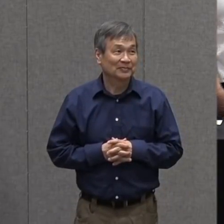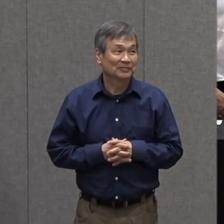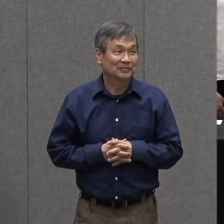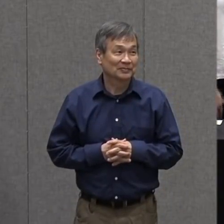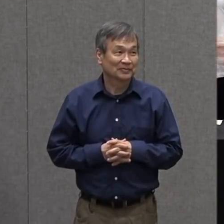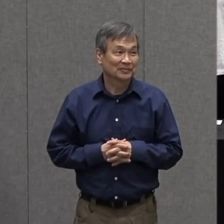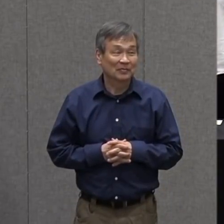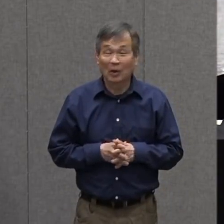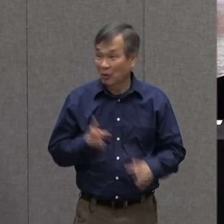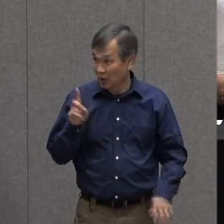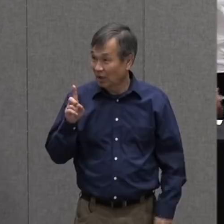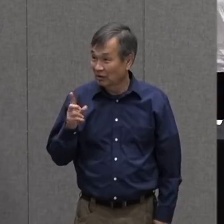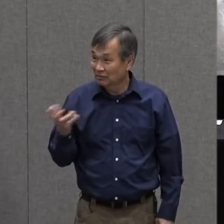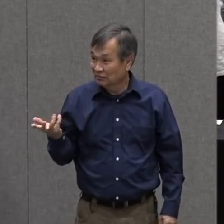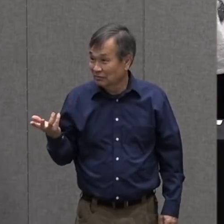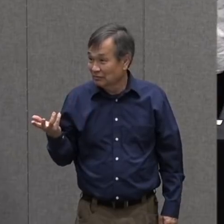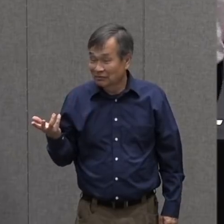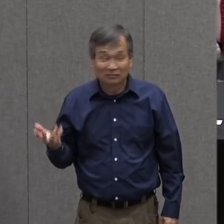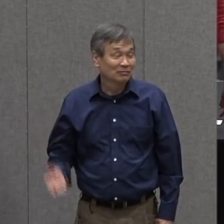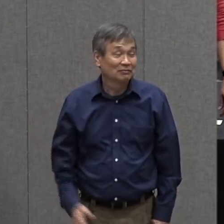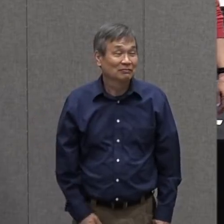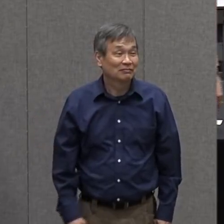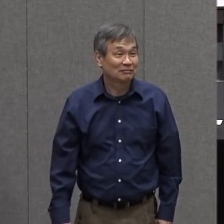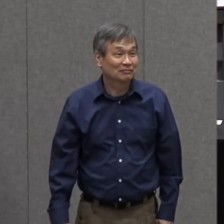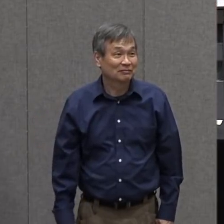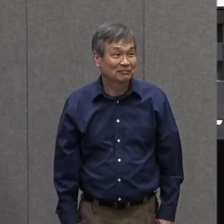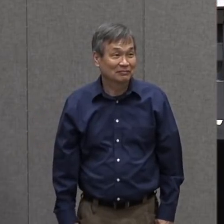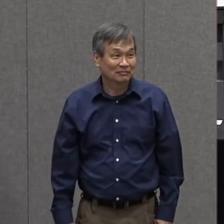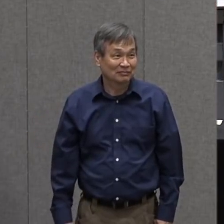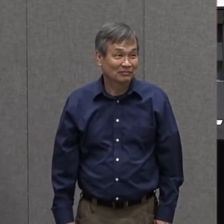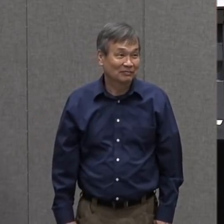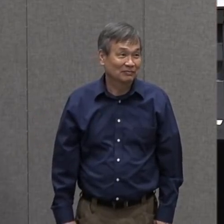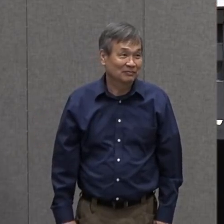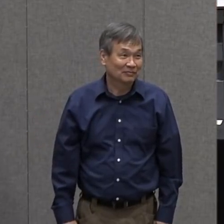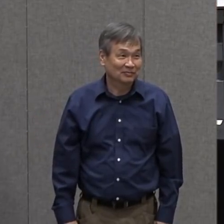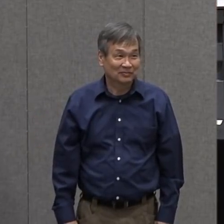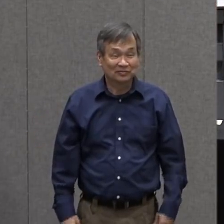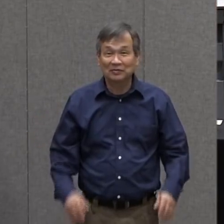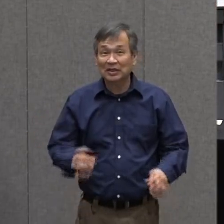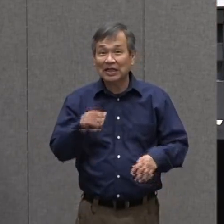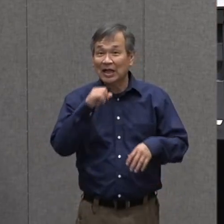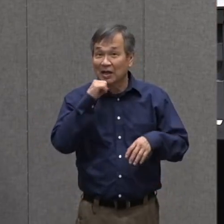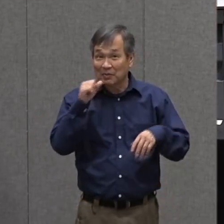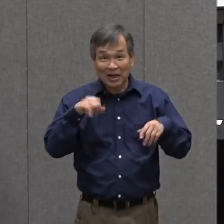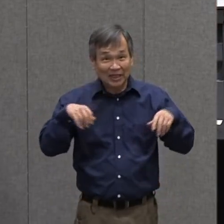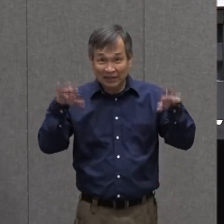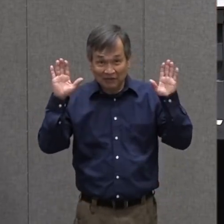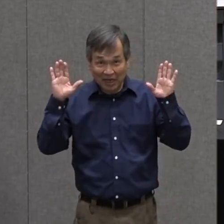I got a one so I lose my turn right off the bat. I'm not giving up hope. You guys hopefully you're playing this with us